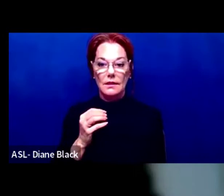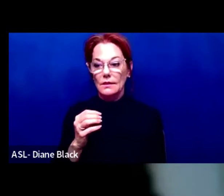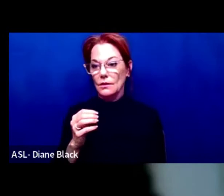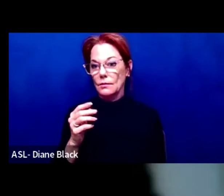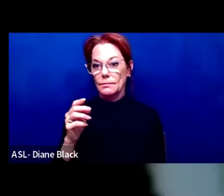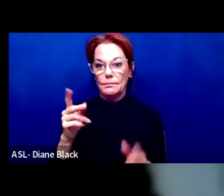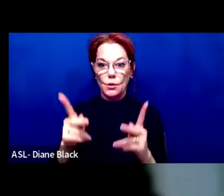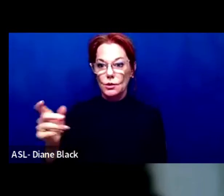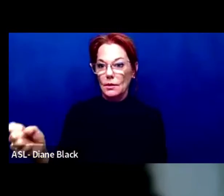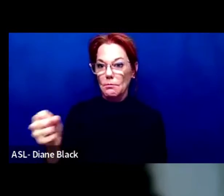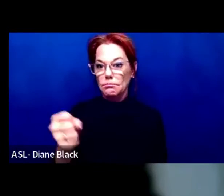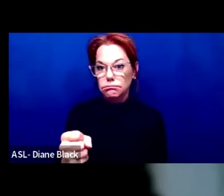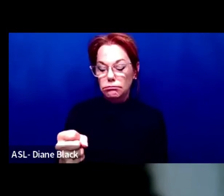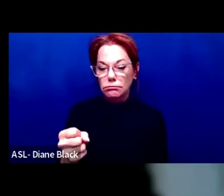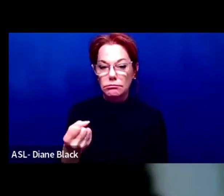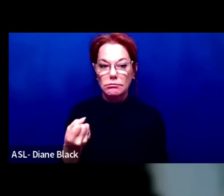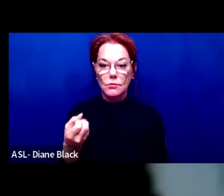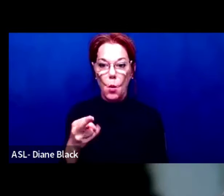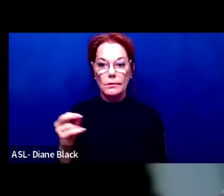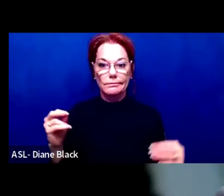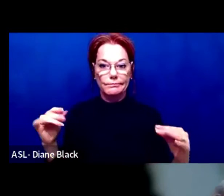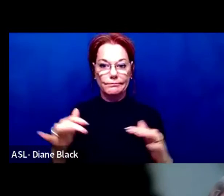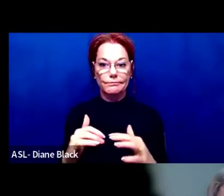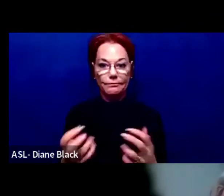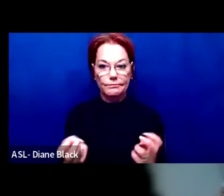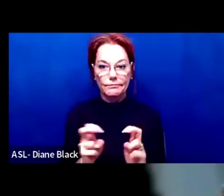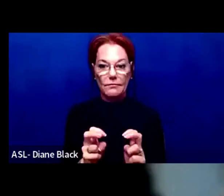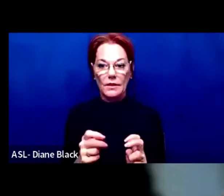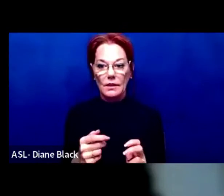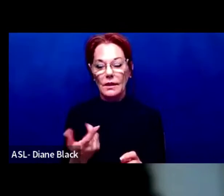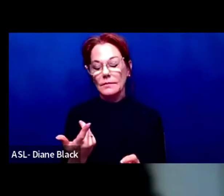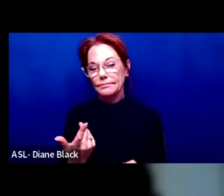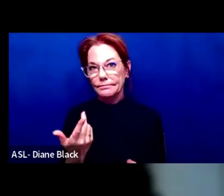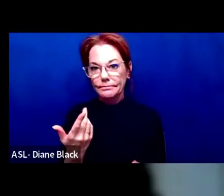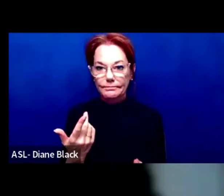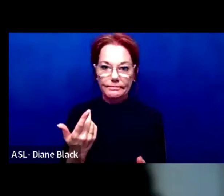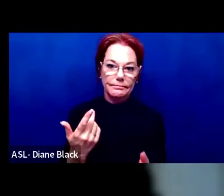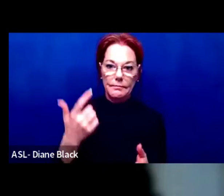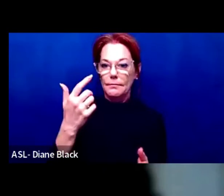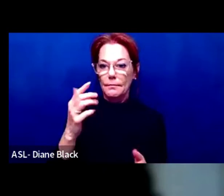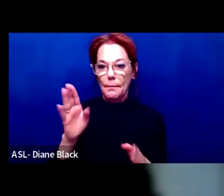convened, right, because we're talking about like, again, I referenced behavioral health. And there's a lot of that happening, right, where you've